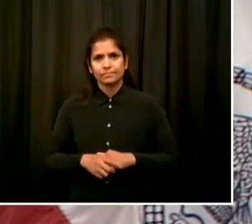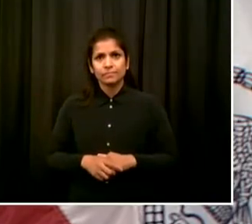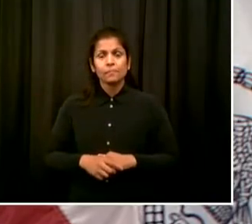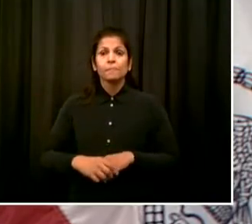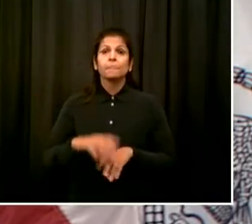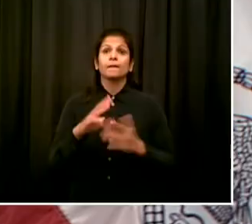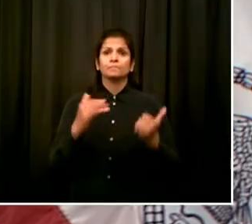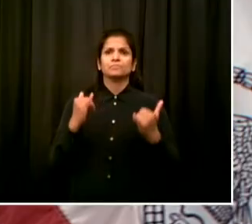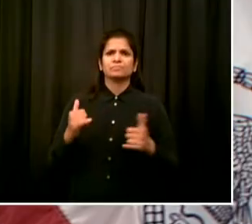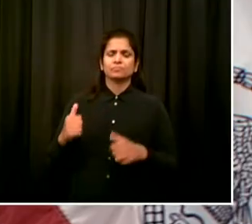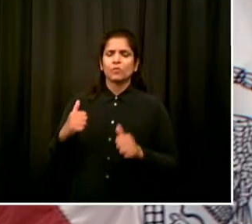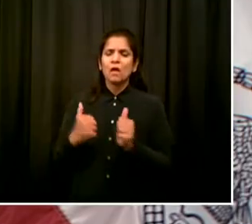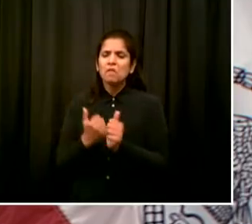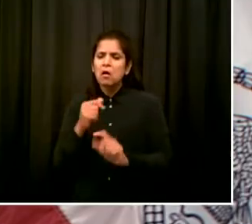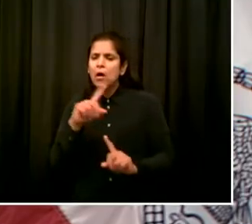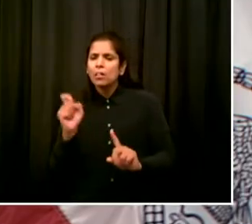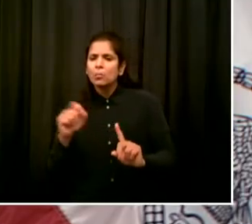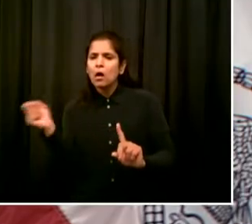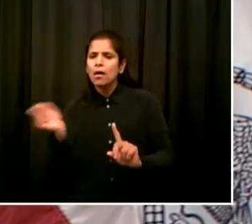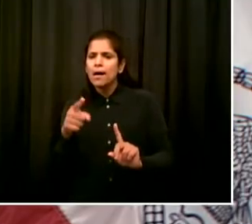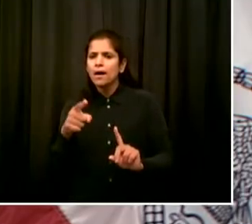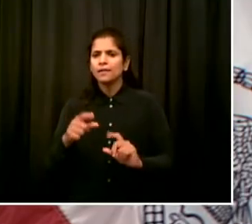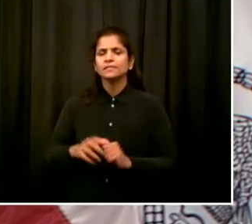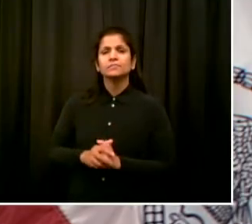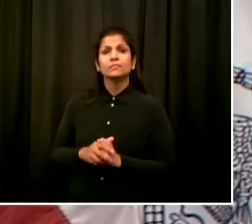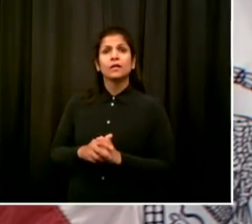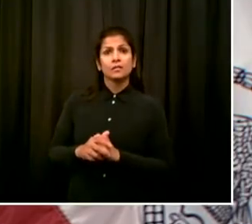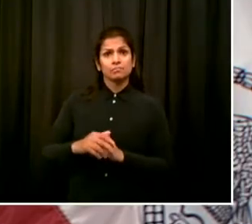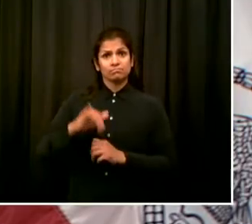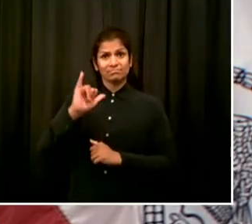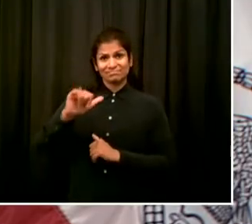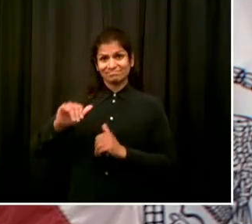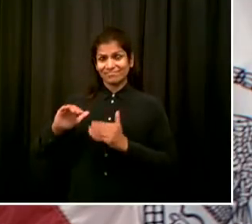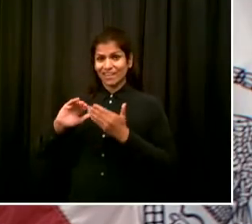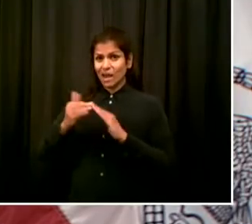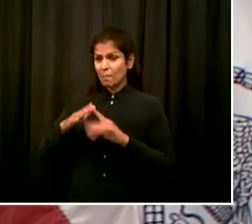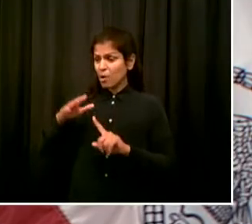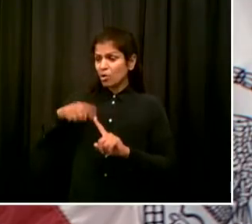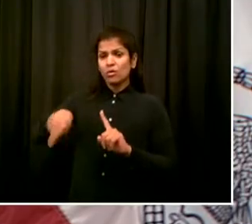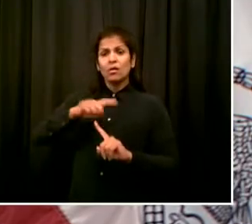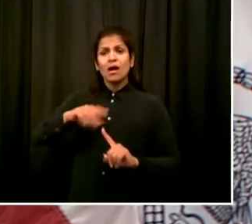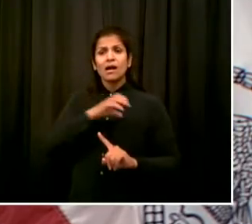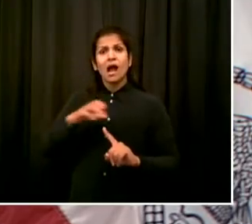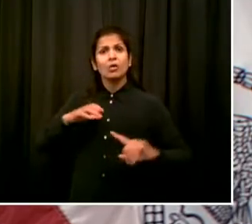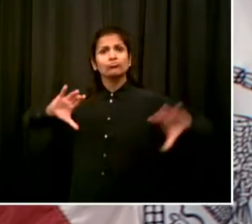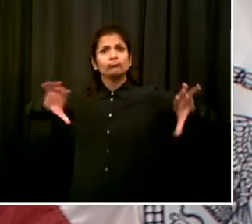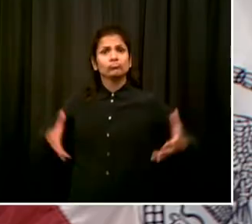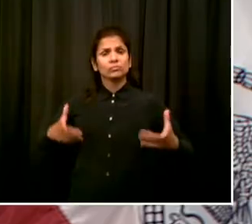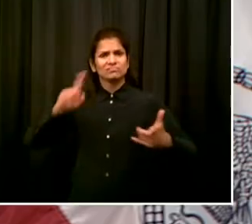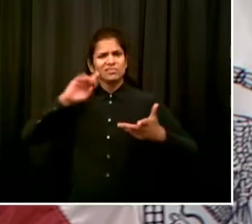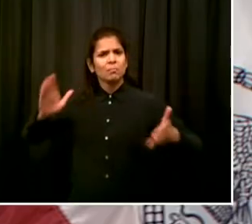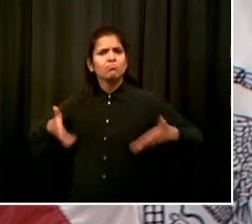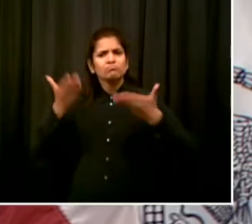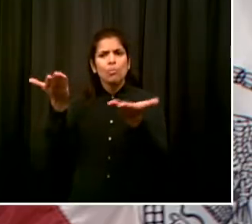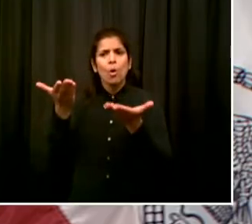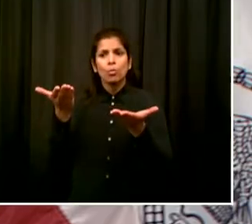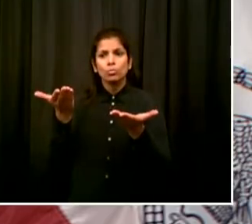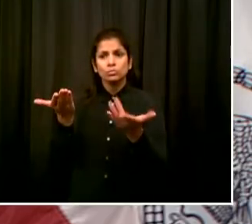THERE HAVE BEEN RPOPSOED AMENDMENTS WITH THE INTEREST RATE AND THE RECOVERYER PIOD